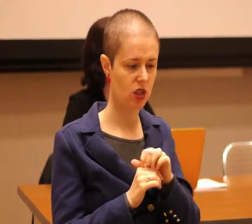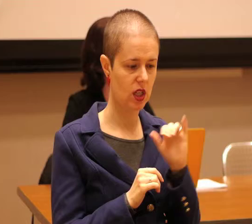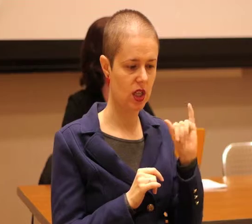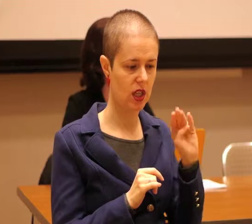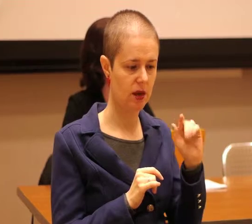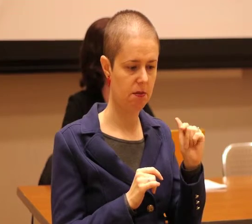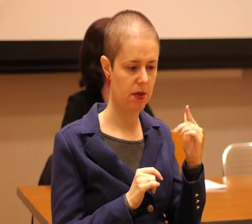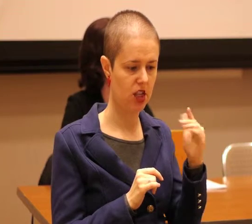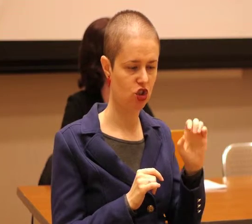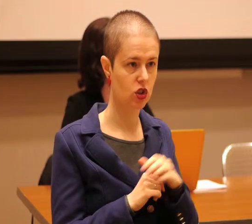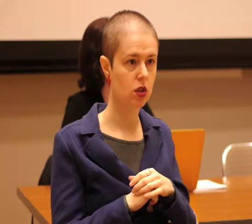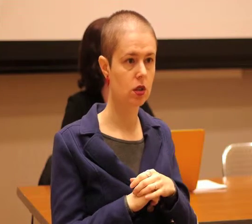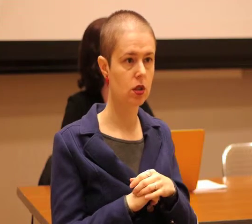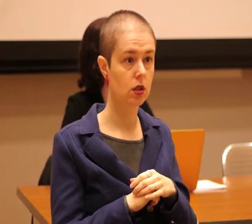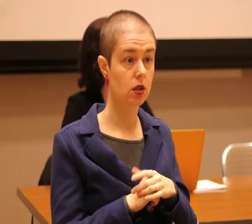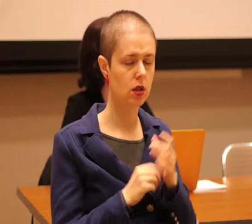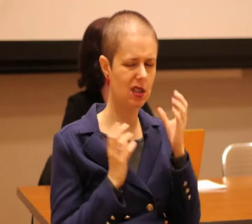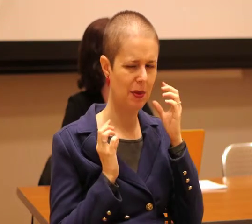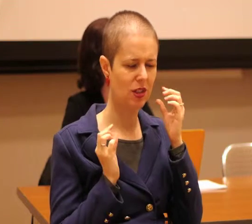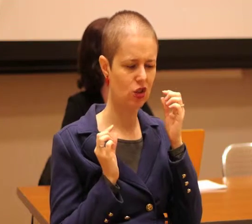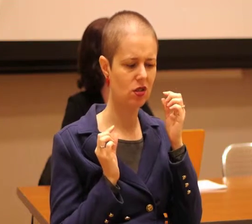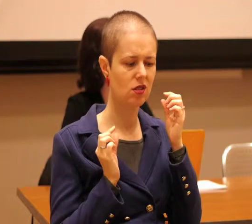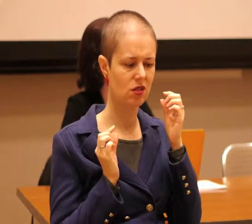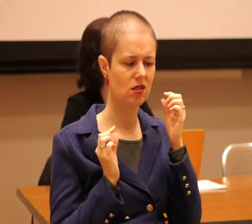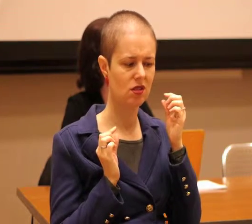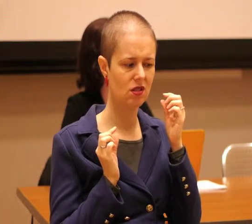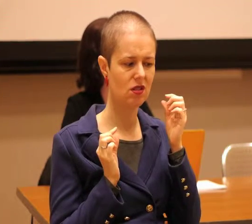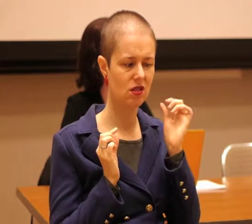Image. Image." It's really gratifying to go to a